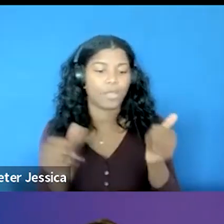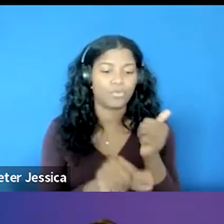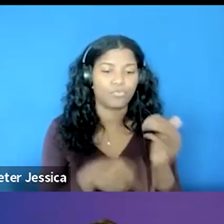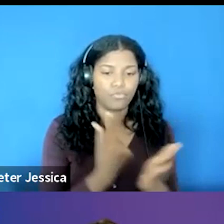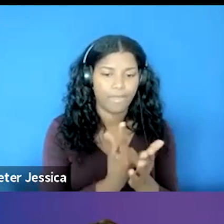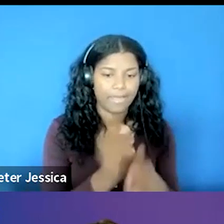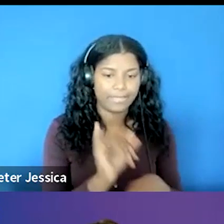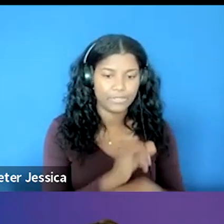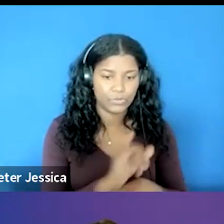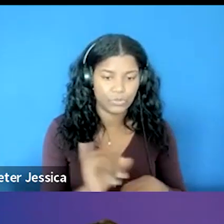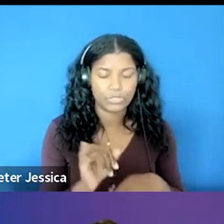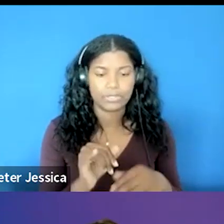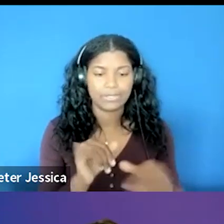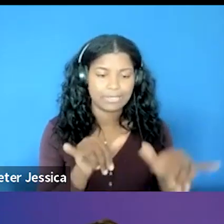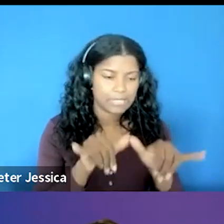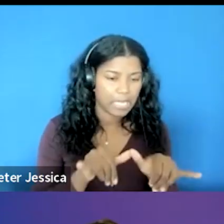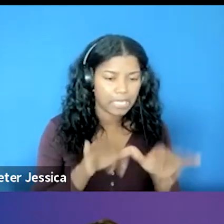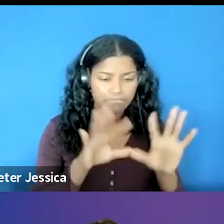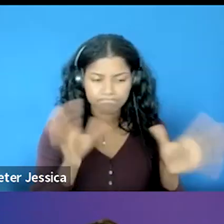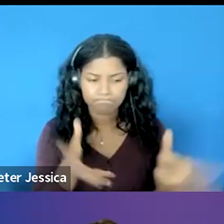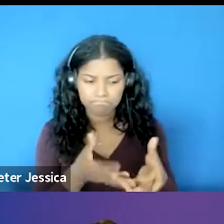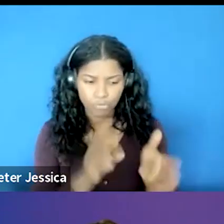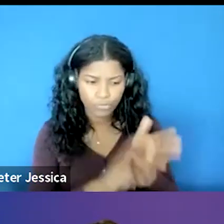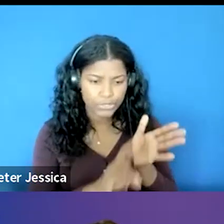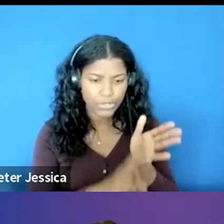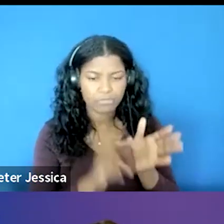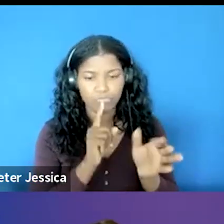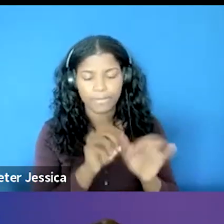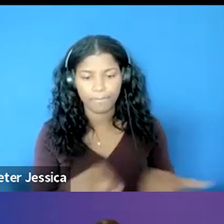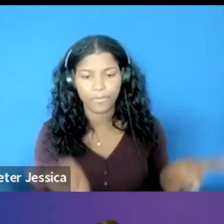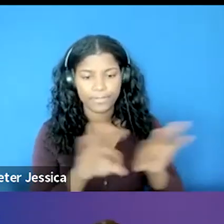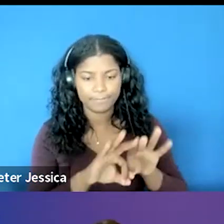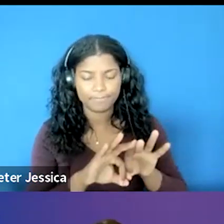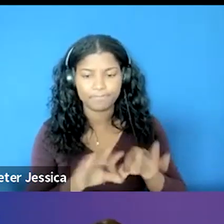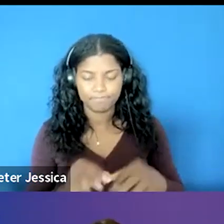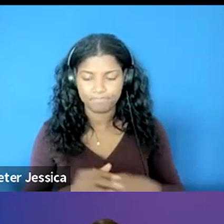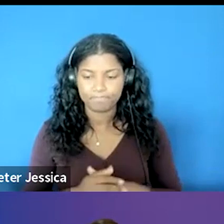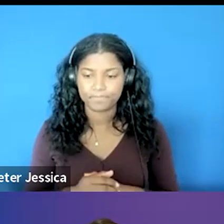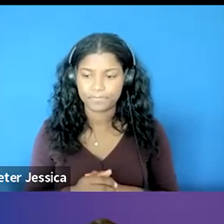So the size, the scale, the scope of the research is commensurate with the kind